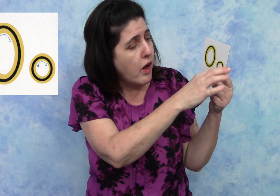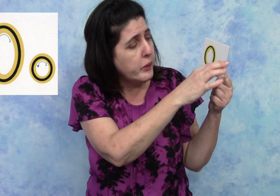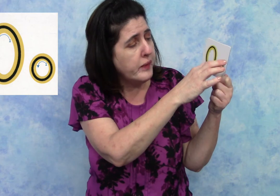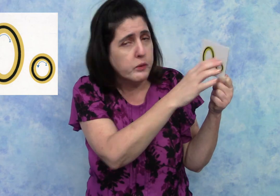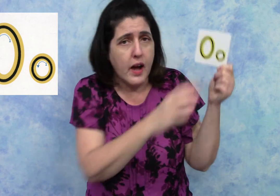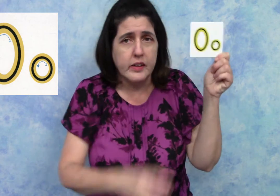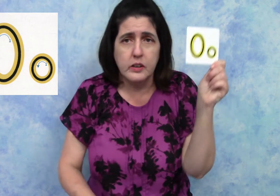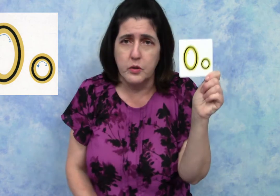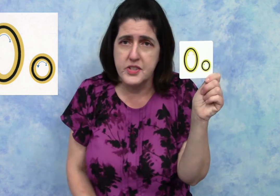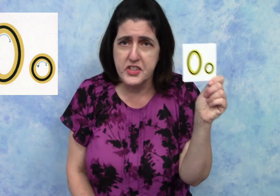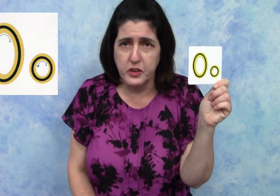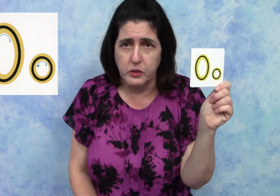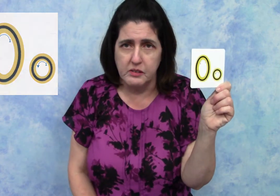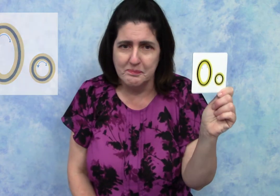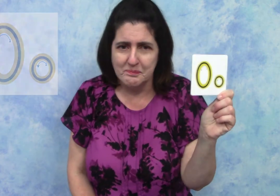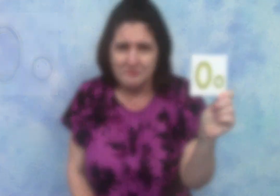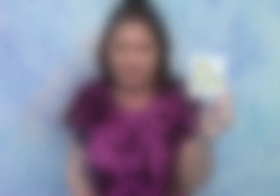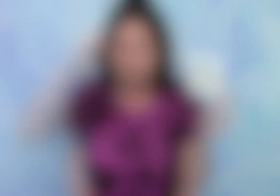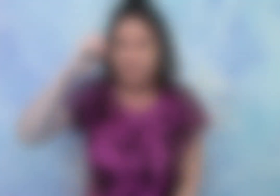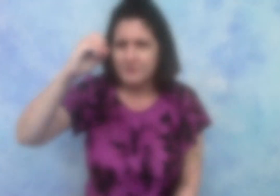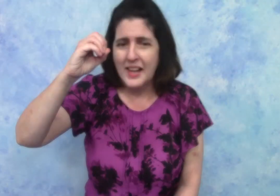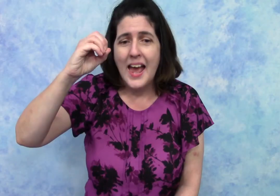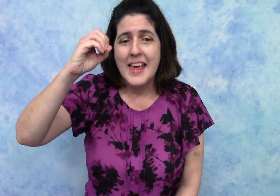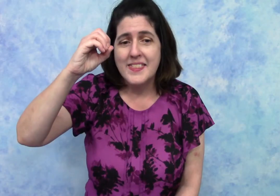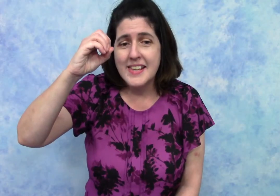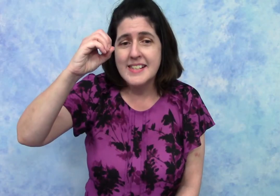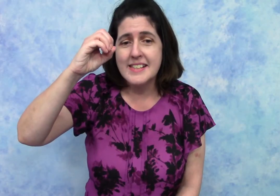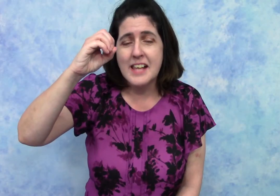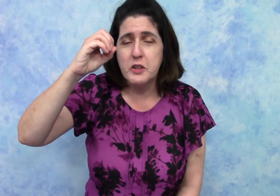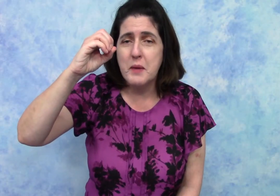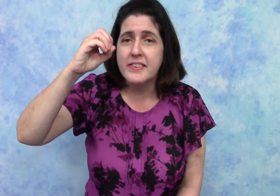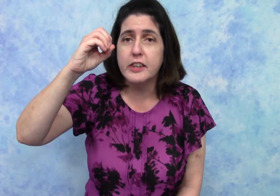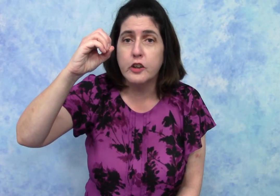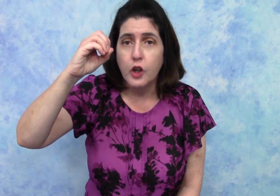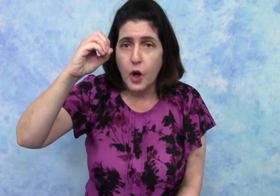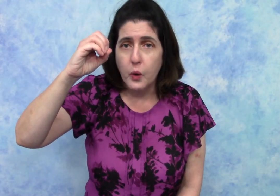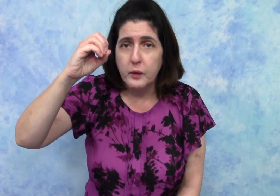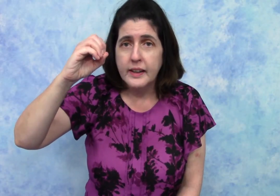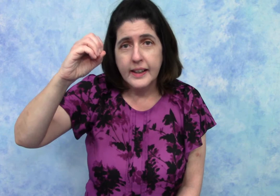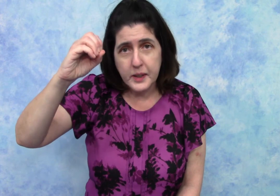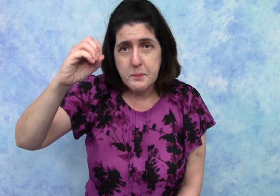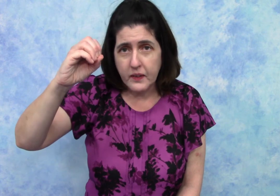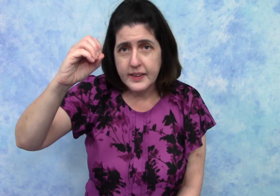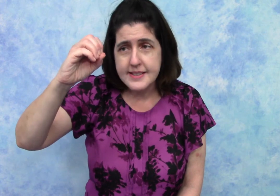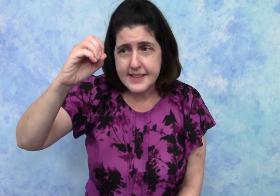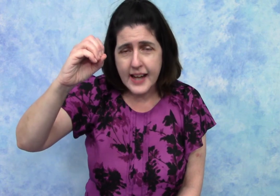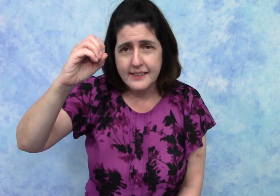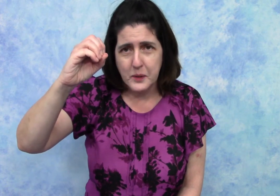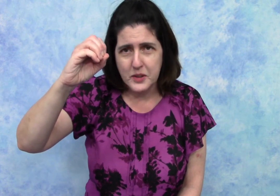the way around and close the circle. This is how you make the letter "O" in American Sign Language.